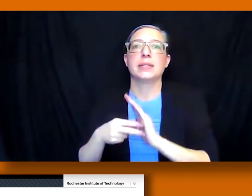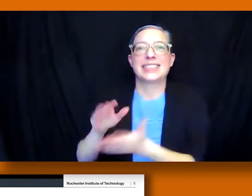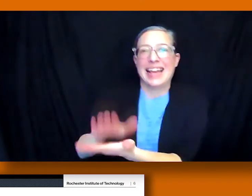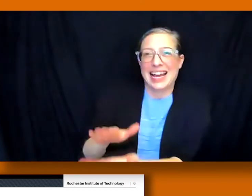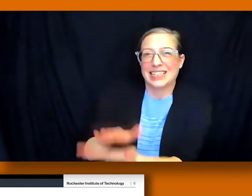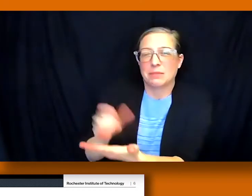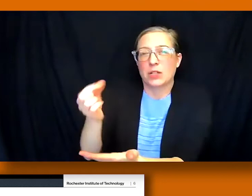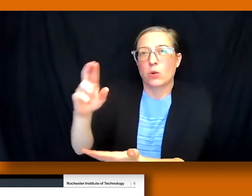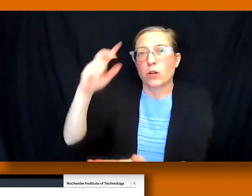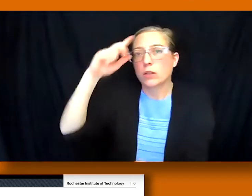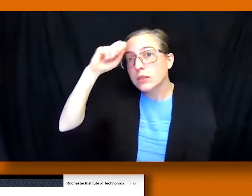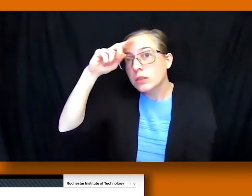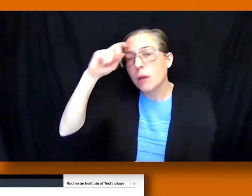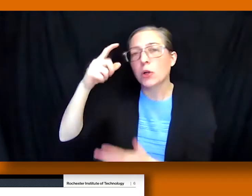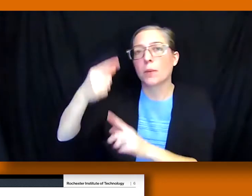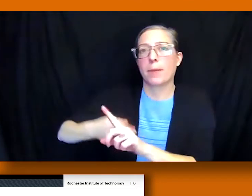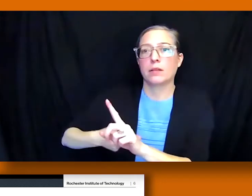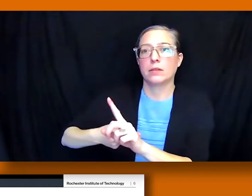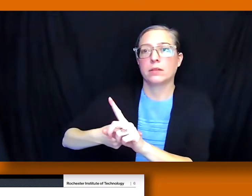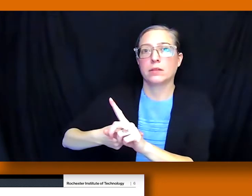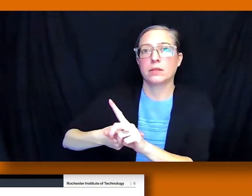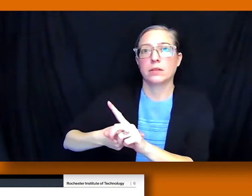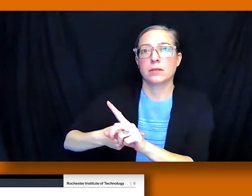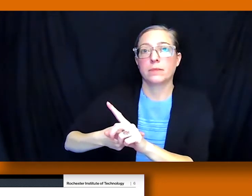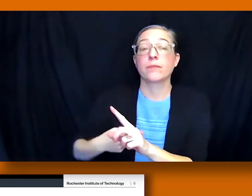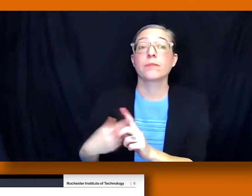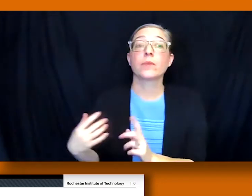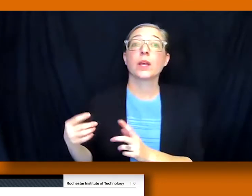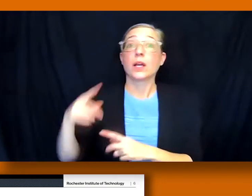And the benefit rates that go along with that are different.